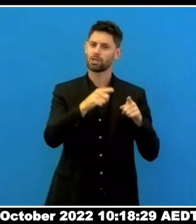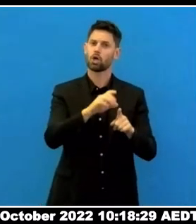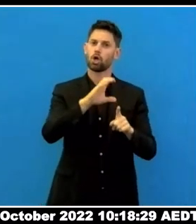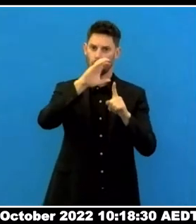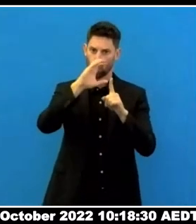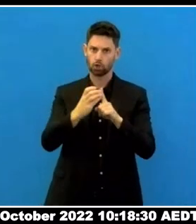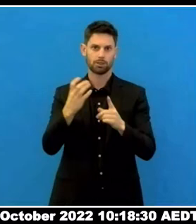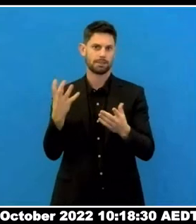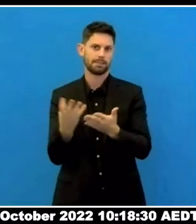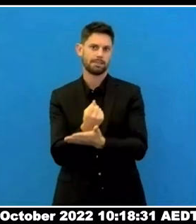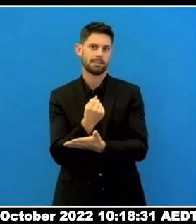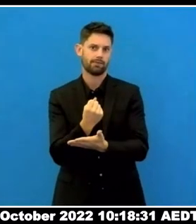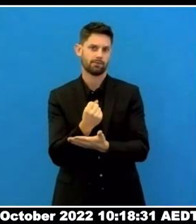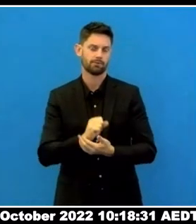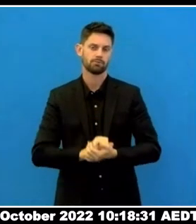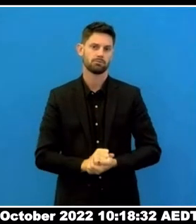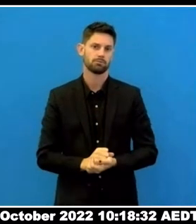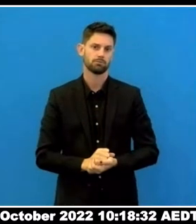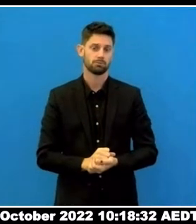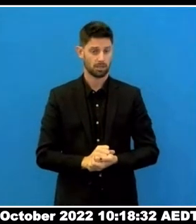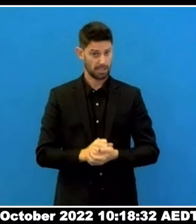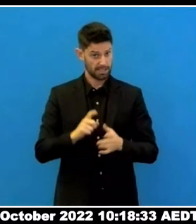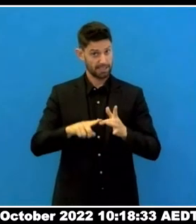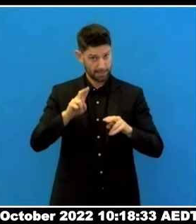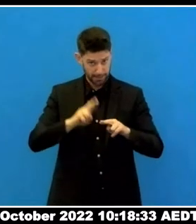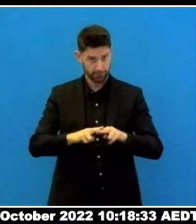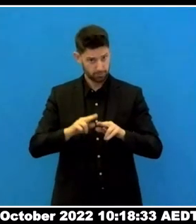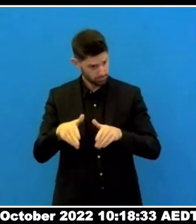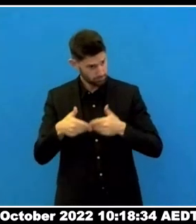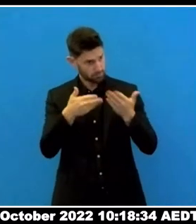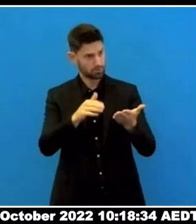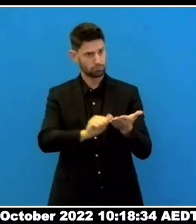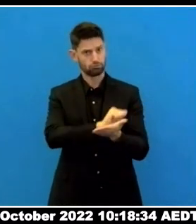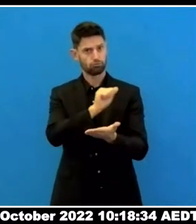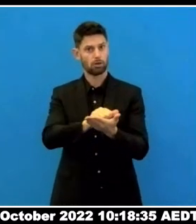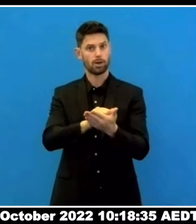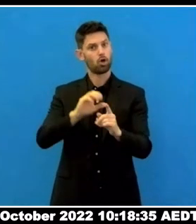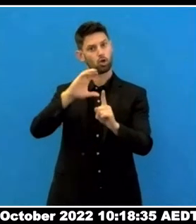can operate as a safeguard against violence, abuse, neglect and exploitation.